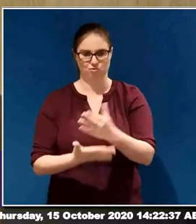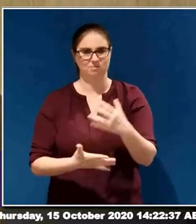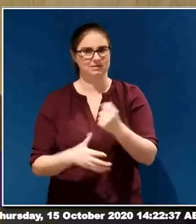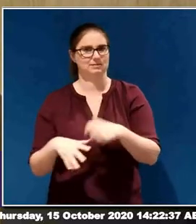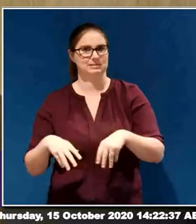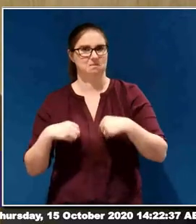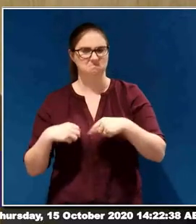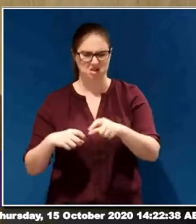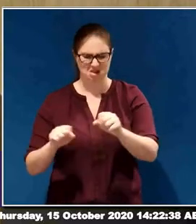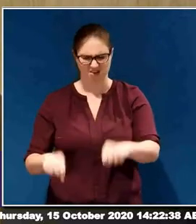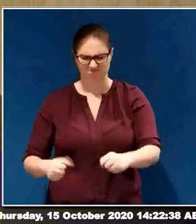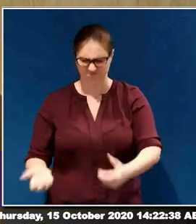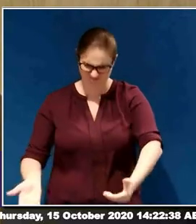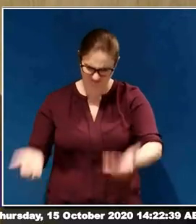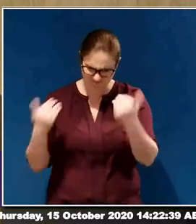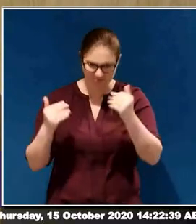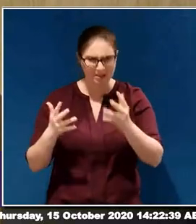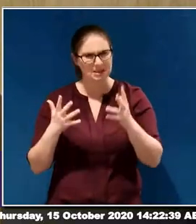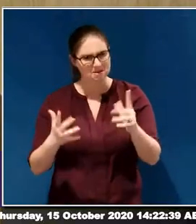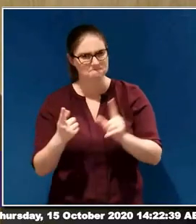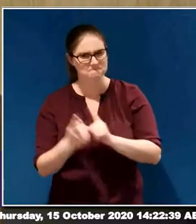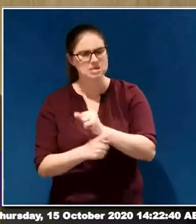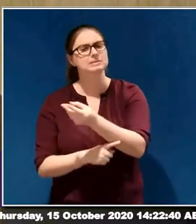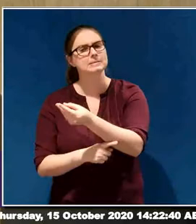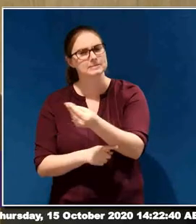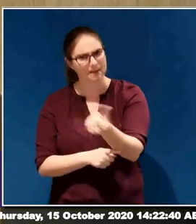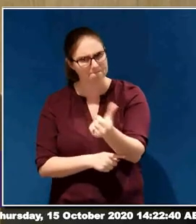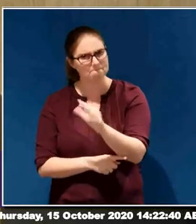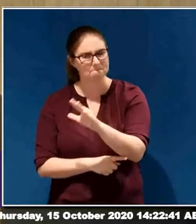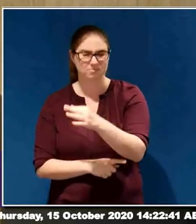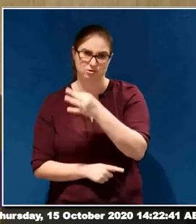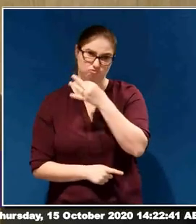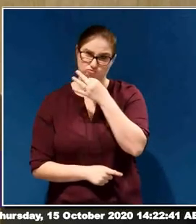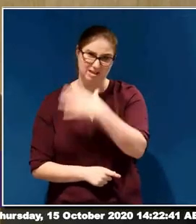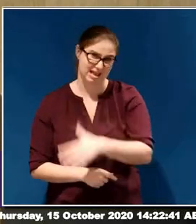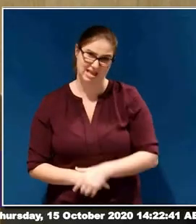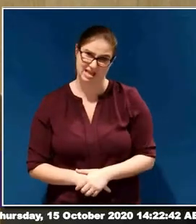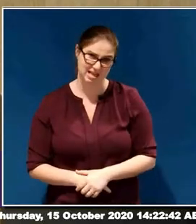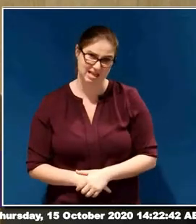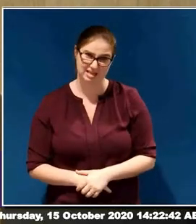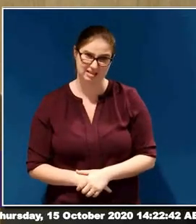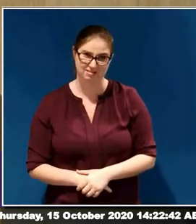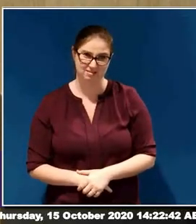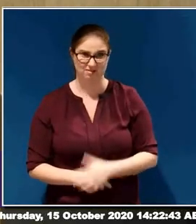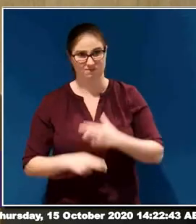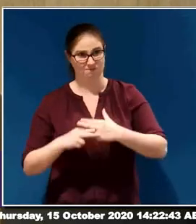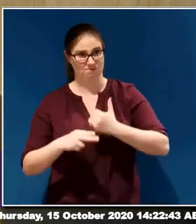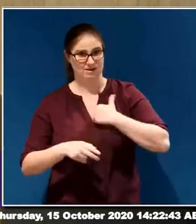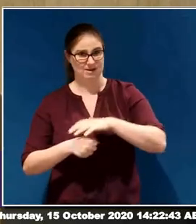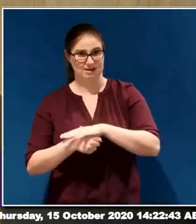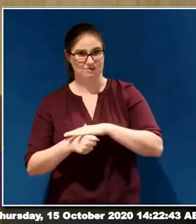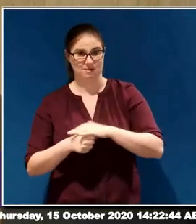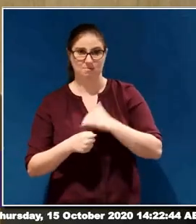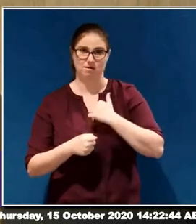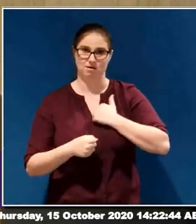But that was rare for me in the area that I worked in, but I'm only secondary too, it's a little bit different in primary.